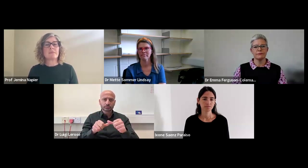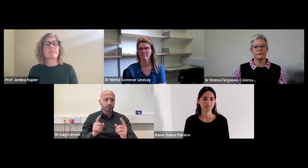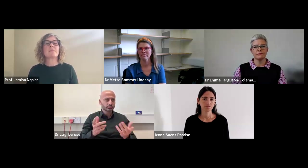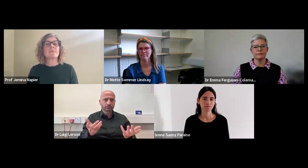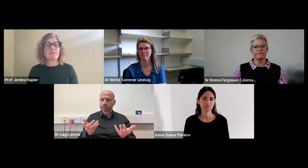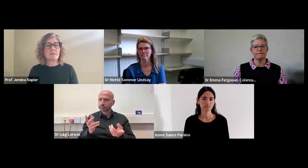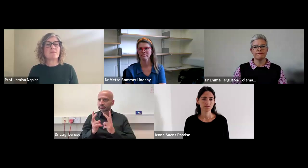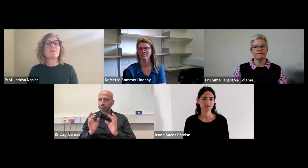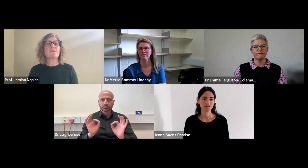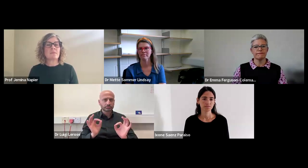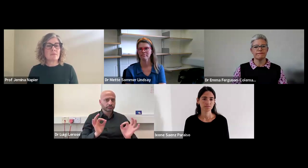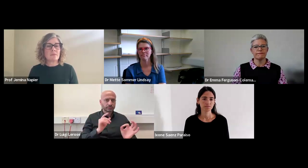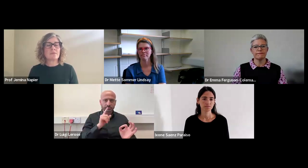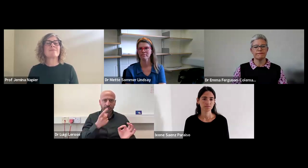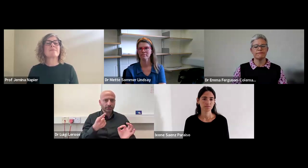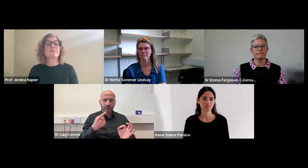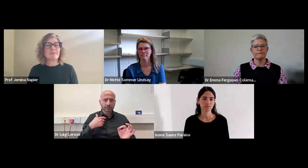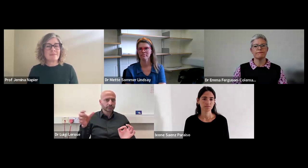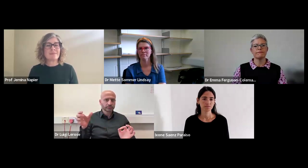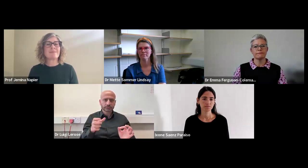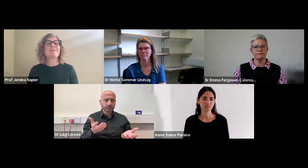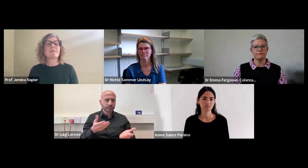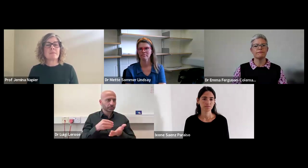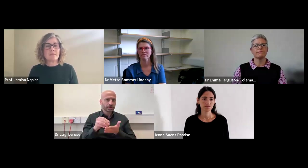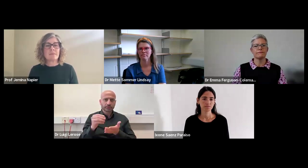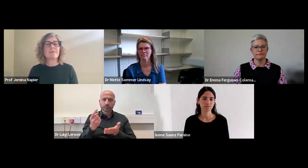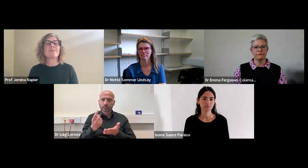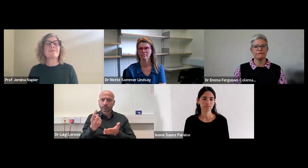I didn't have a network; I didn't have anybody to contact; I didn't understand the systems;